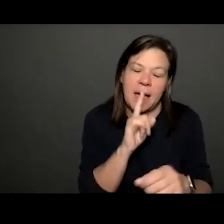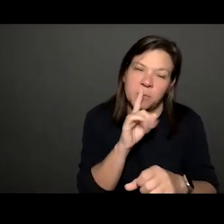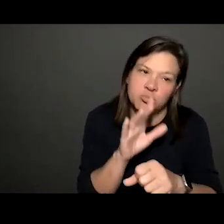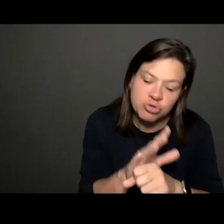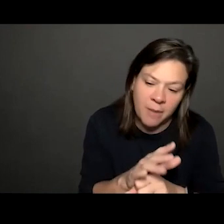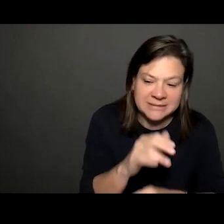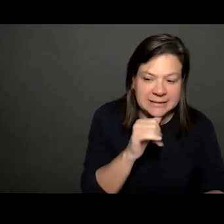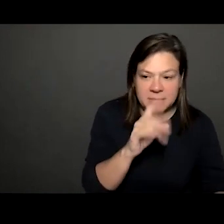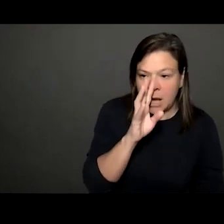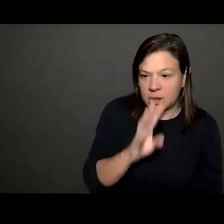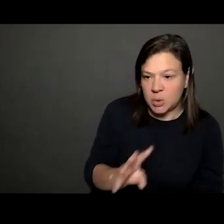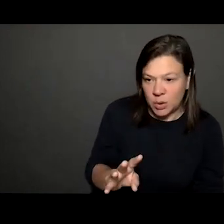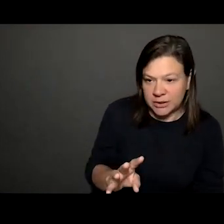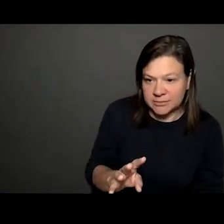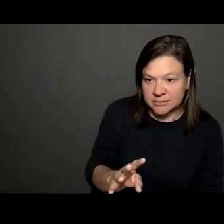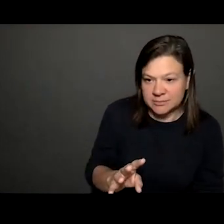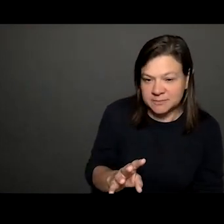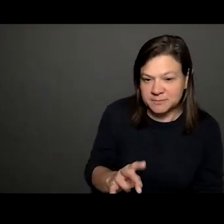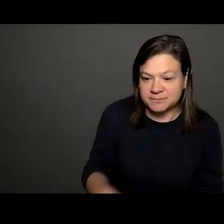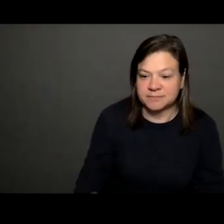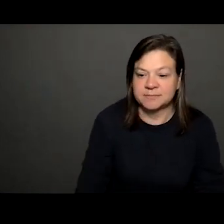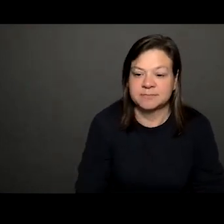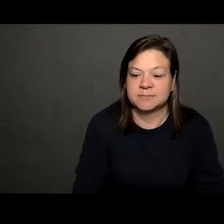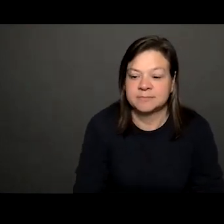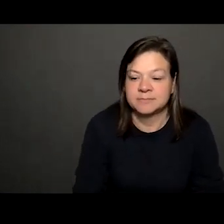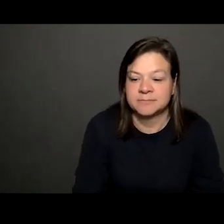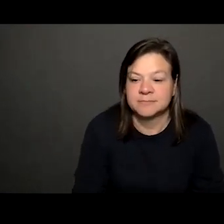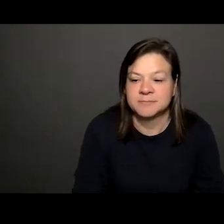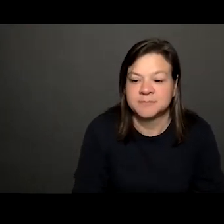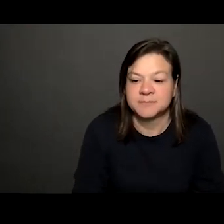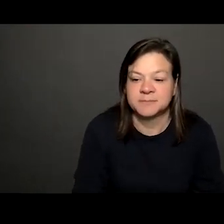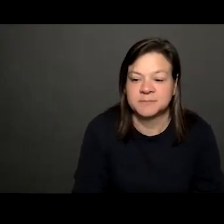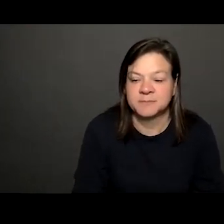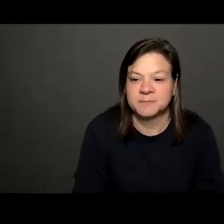ALL RIGHT. SO IF I HOP INTO VS CODE HERE.